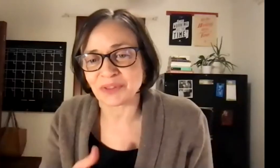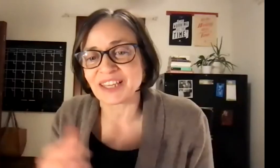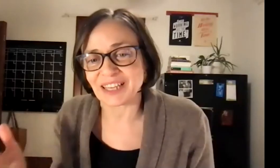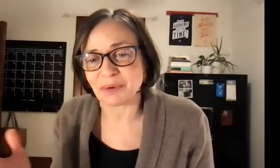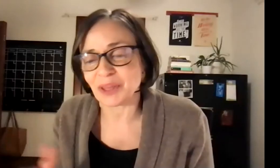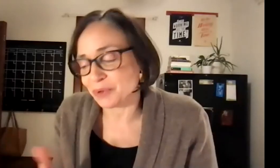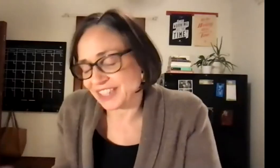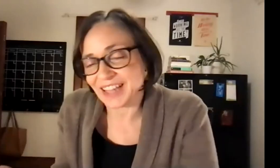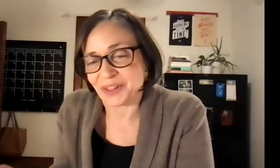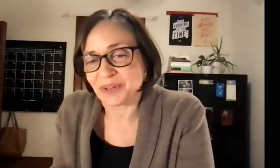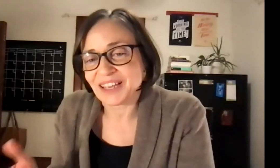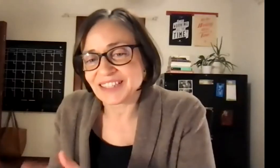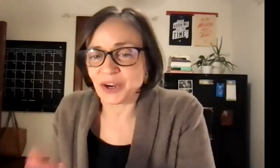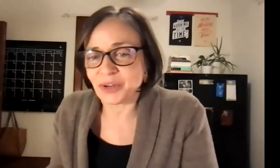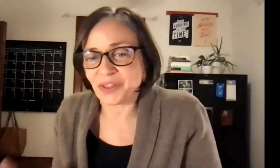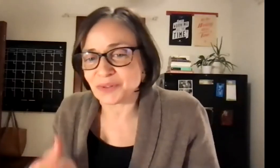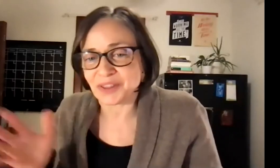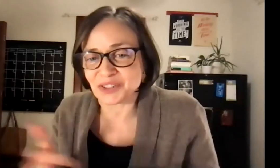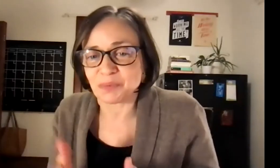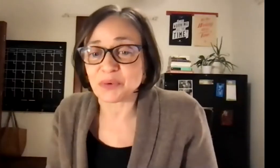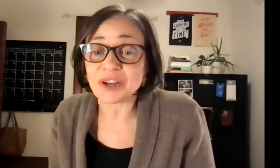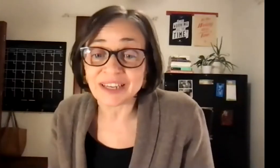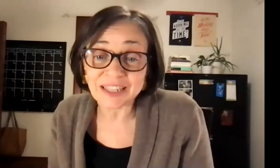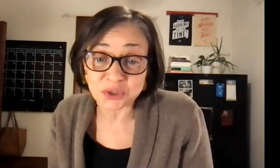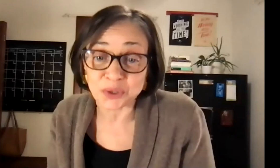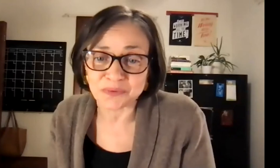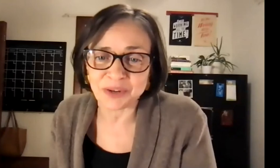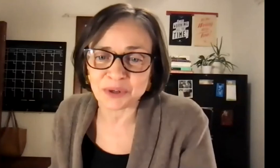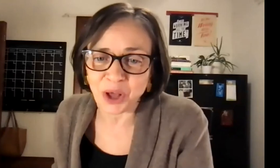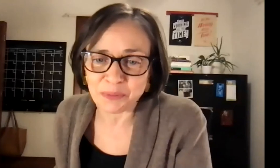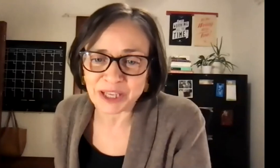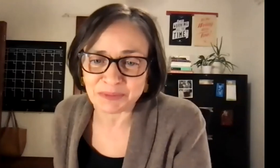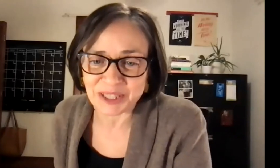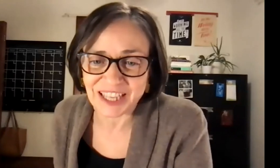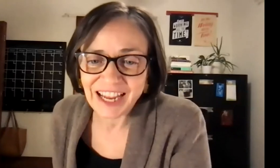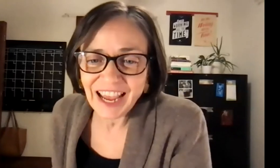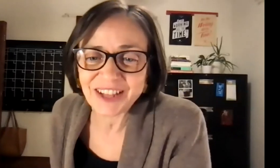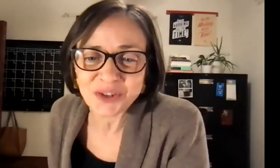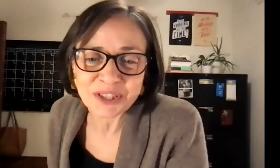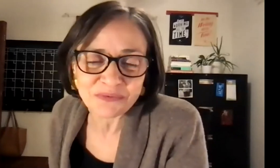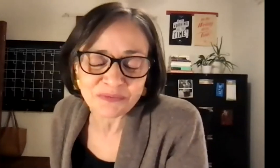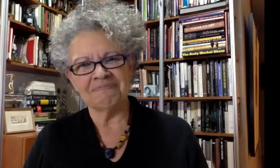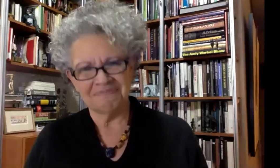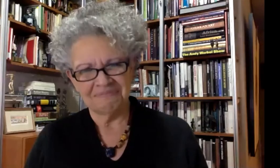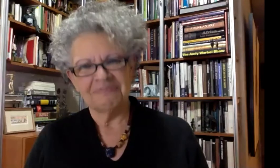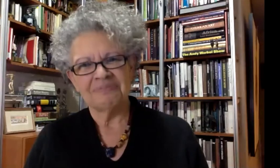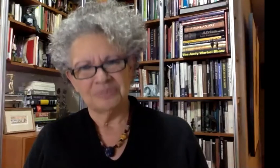of emergency. Black people are dying, in a state of emergency. This is not a drill They think the excuse of the right to kill They'll uphold human rights